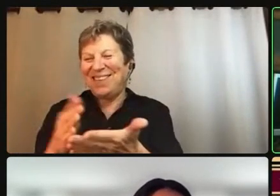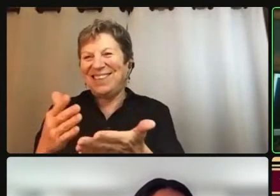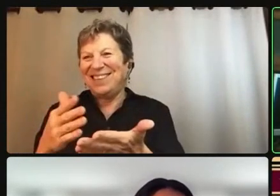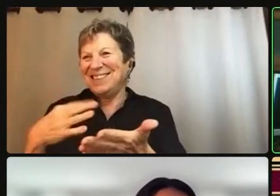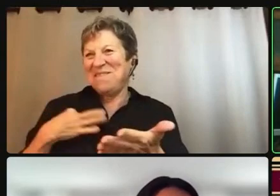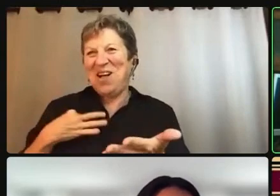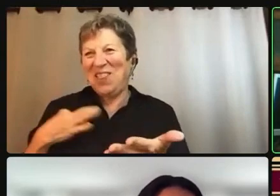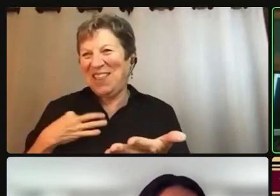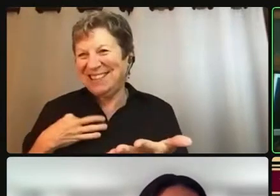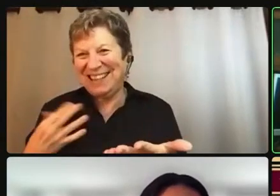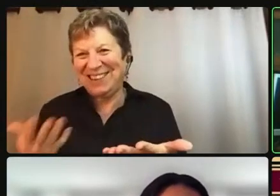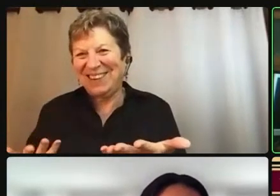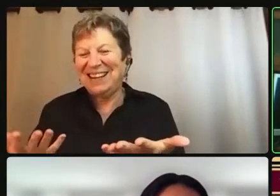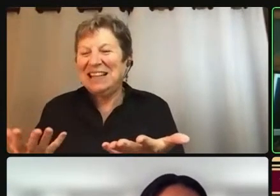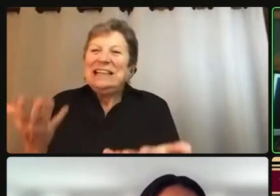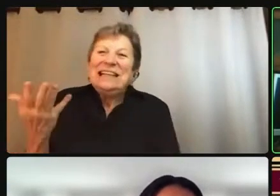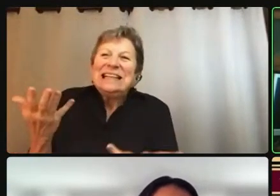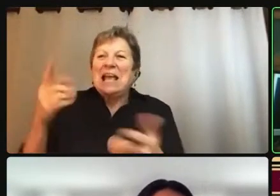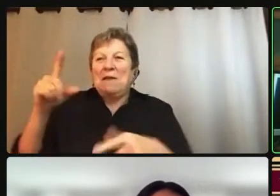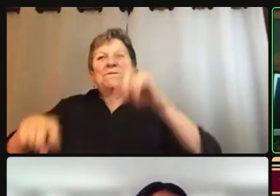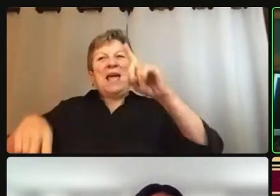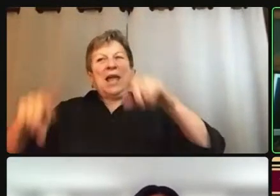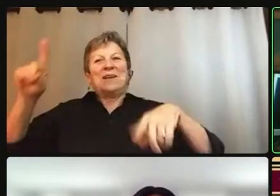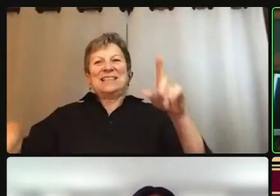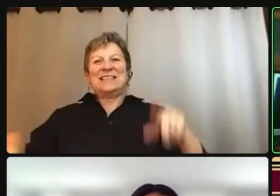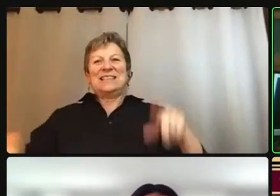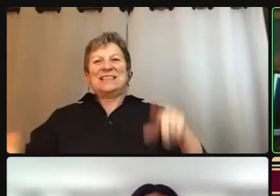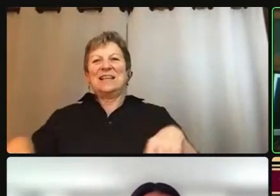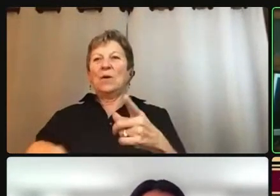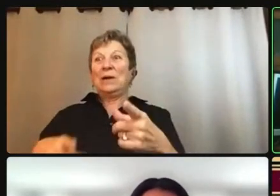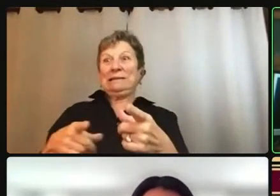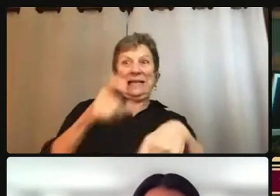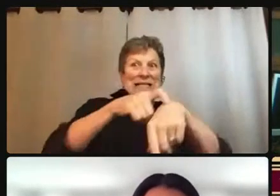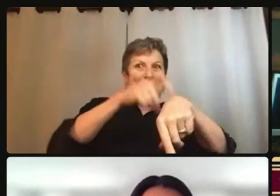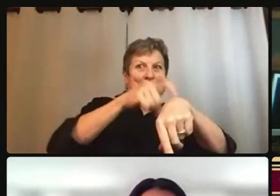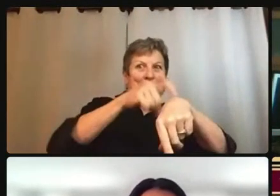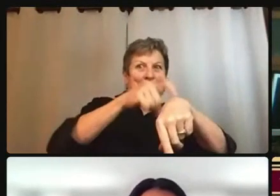PROBABLY PREFER A DENTAL APPOINTMENT THAN TO COME INTO